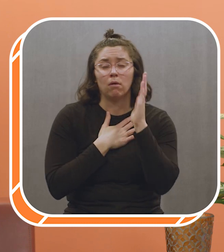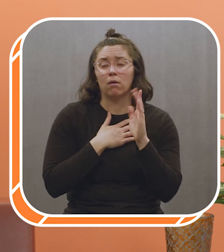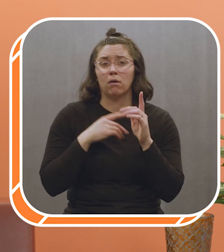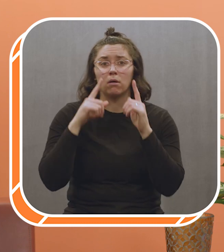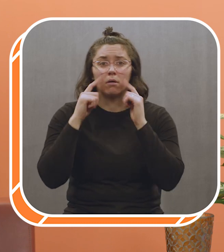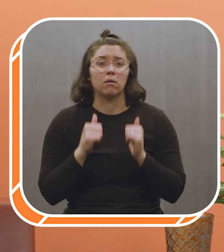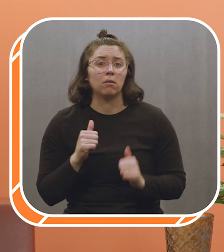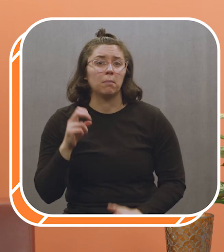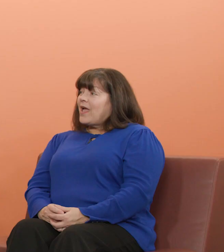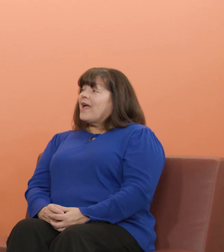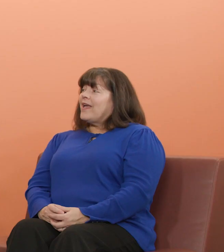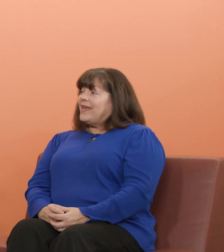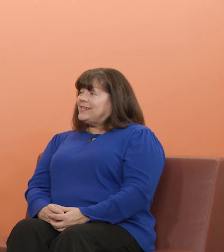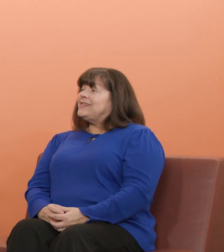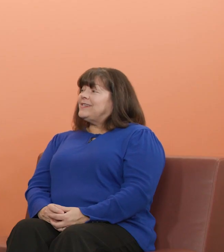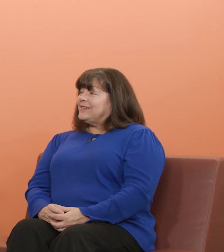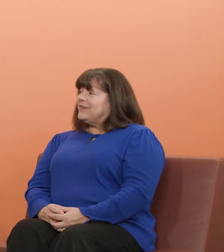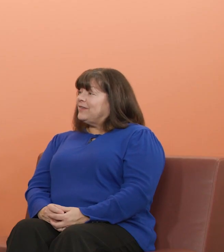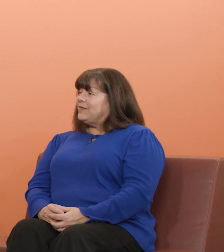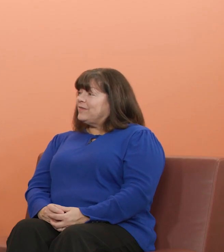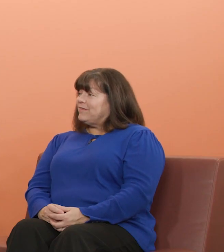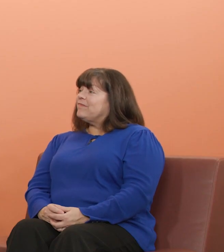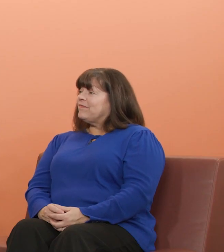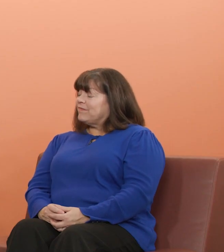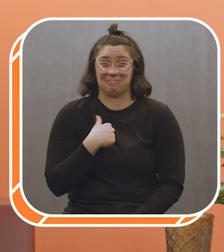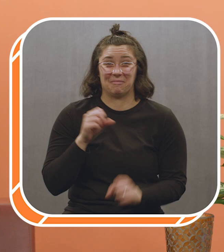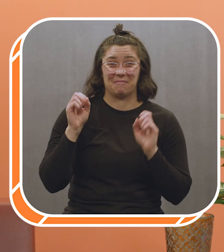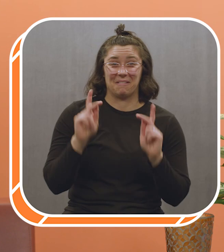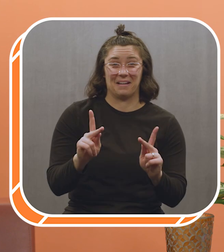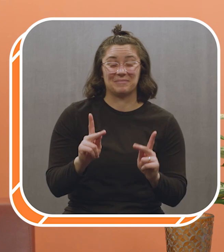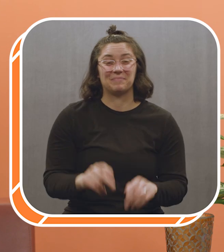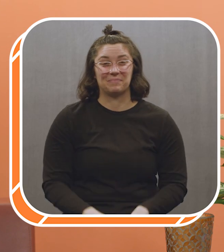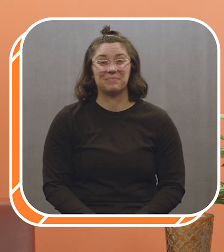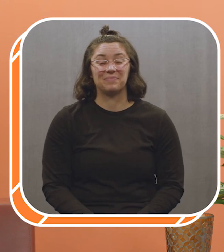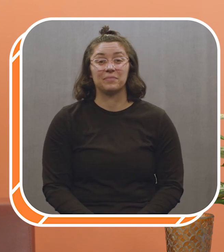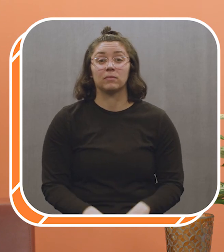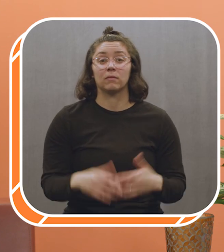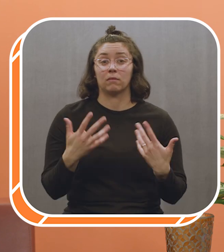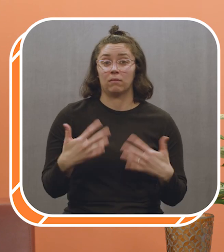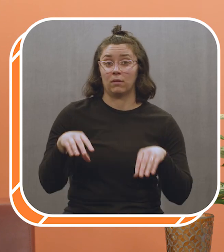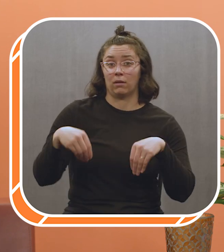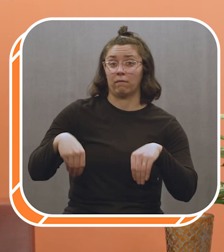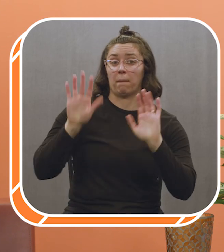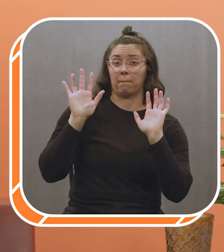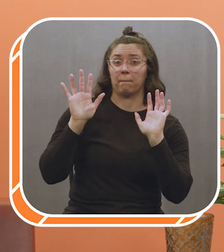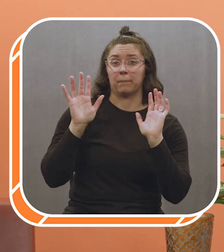What are we going to do? But I was like, I'm fine. I'm okay. But then once I had to give up, you know,